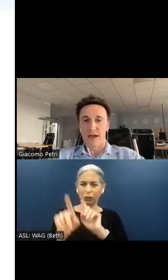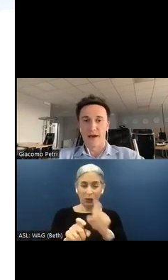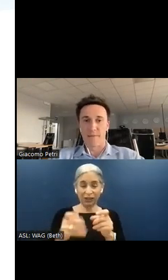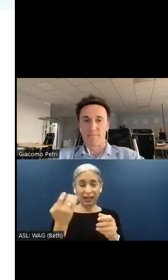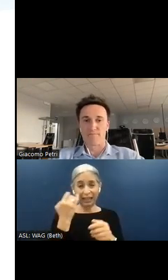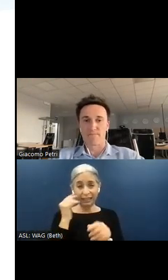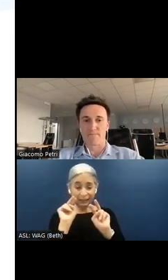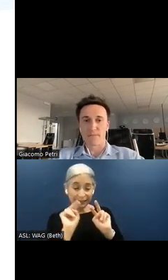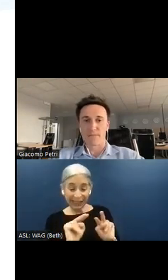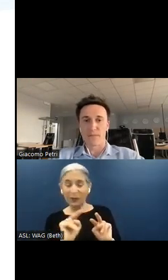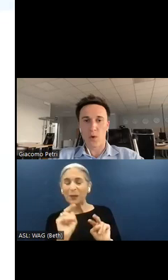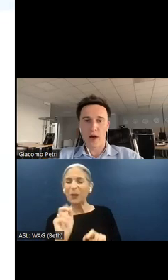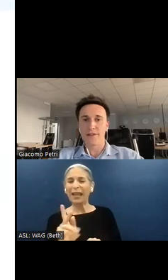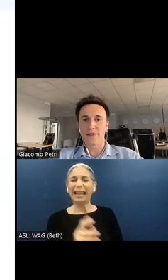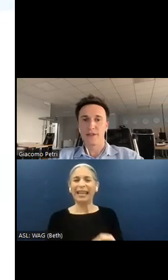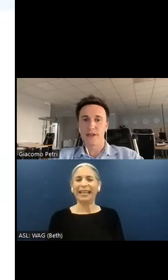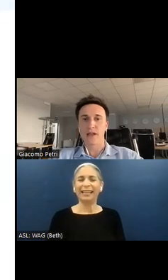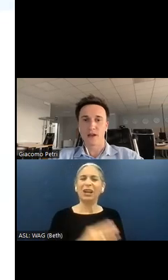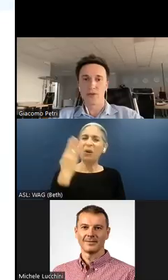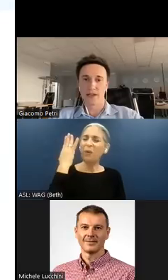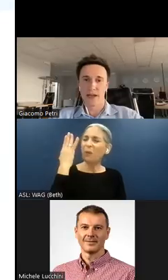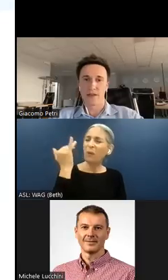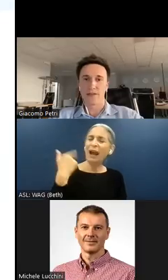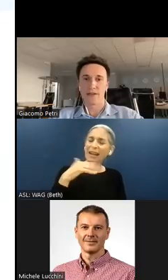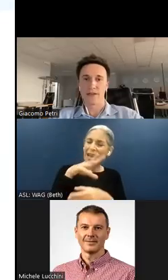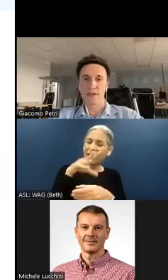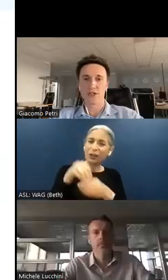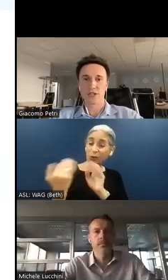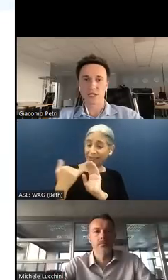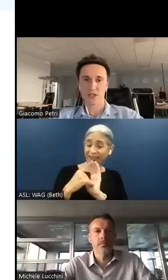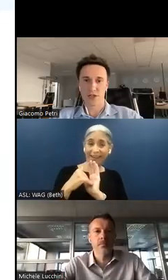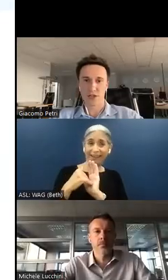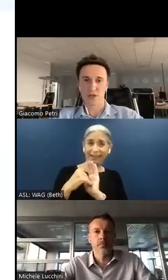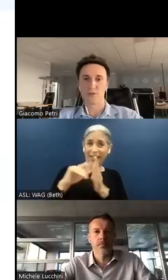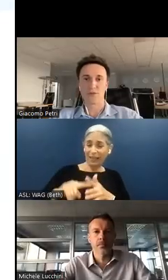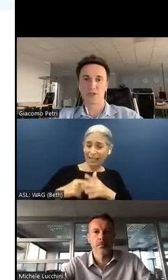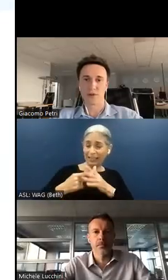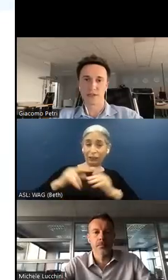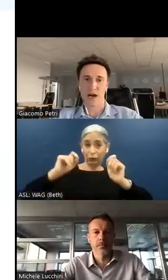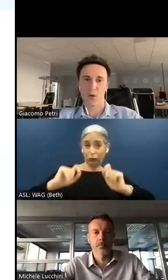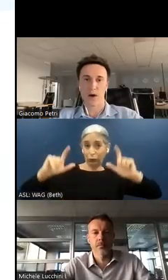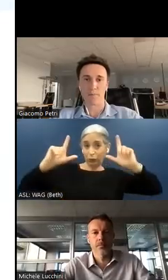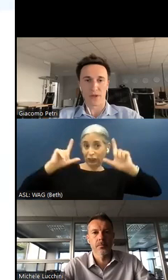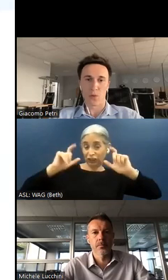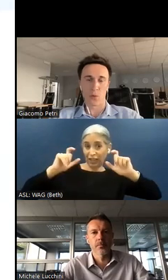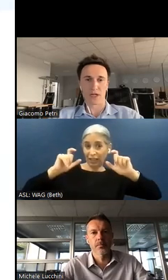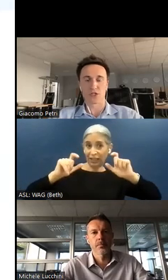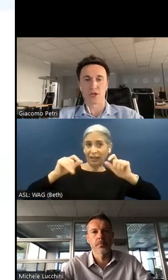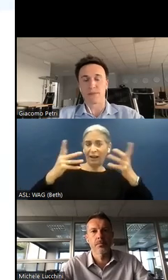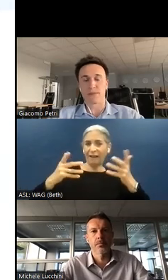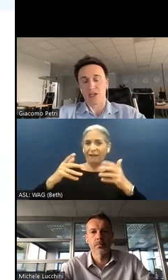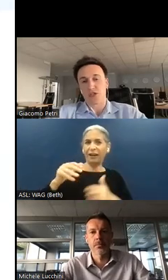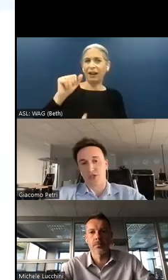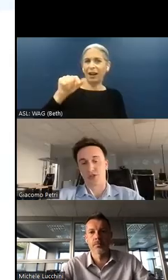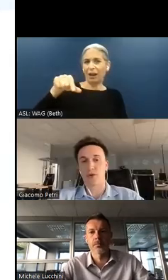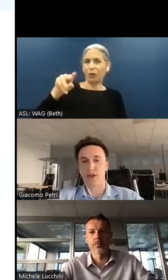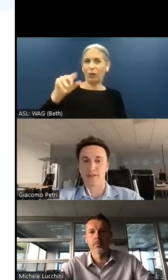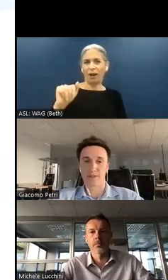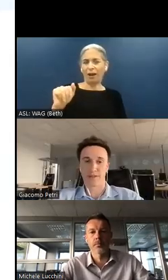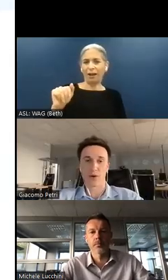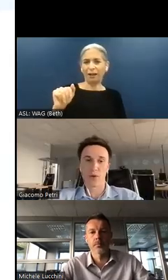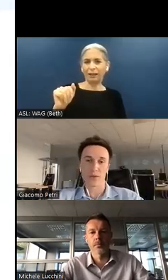Why did I include, again, the initial screenshot of UsableNet AQA, which showcases all the